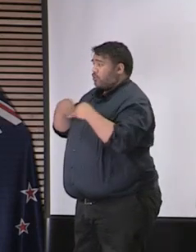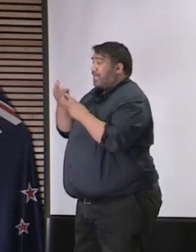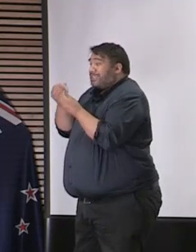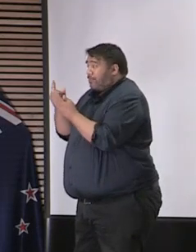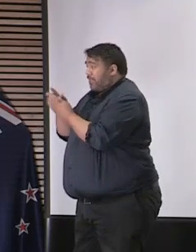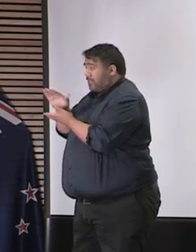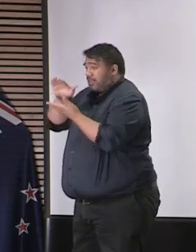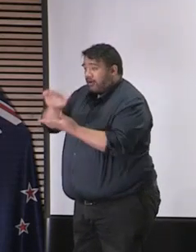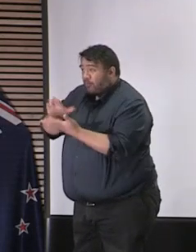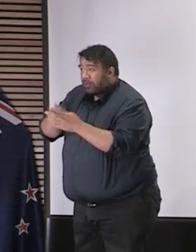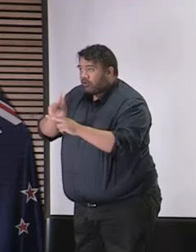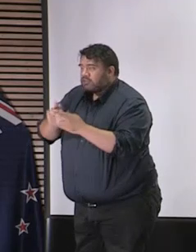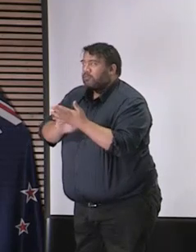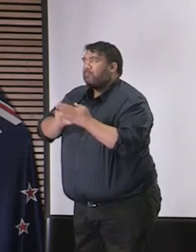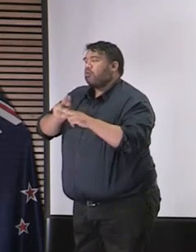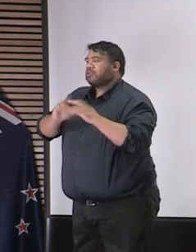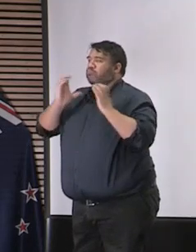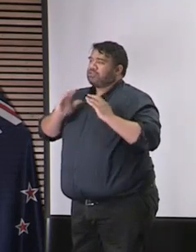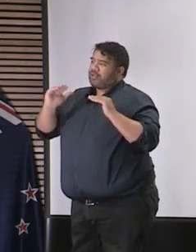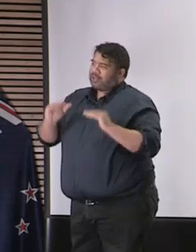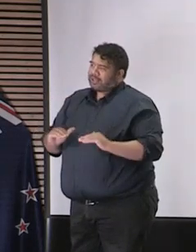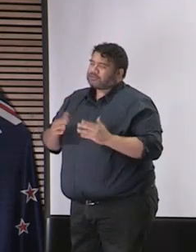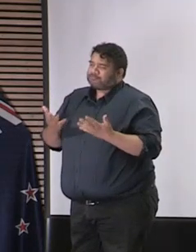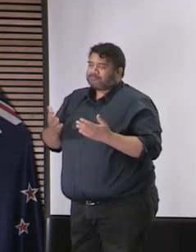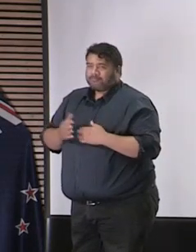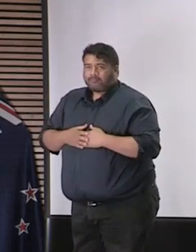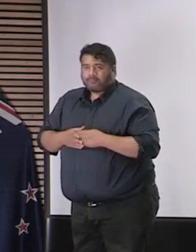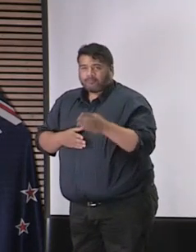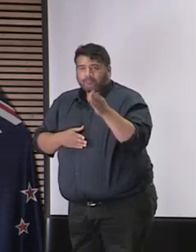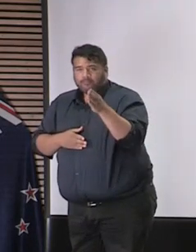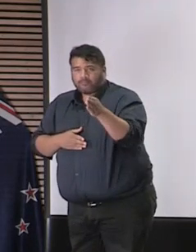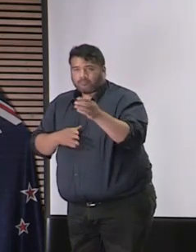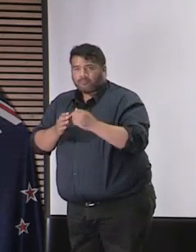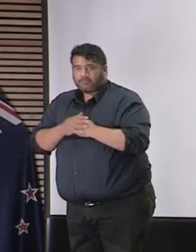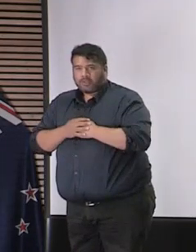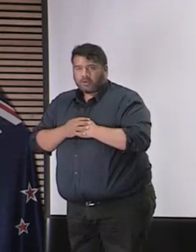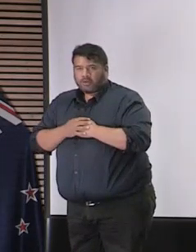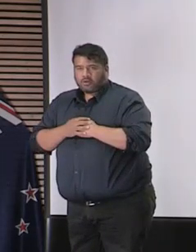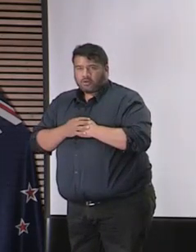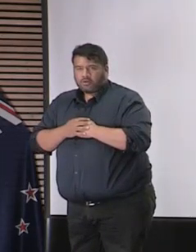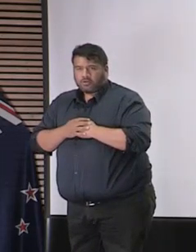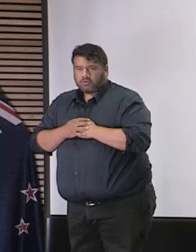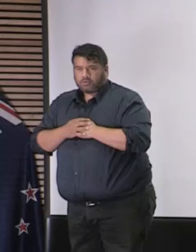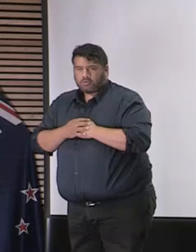providing that material at home actually helps take the pressure off parents at the same time. So that's what